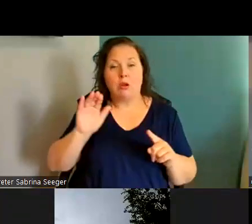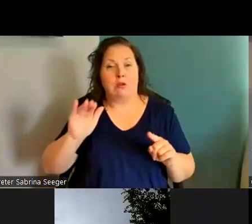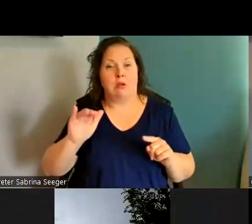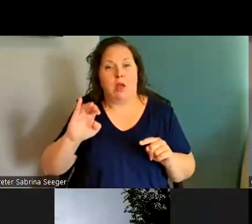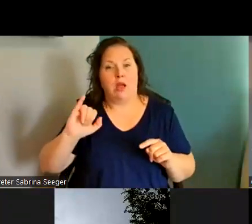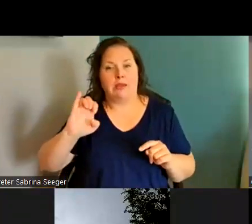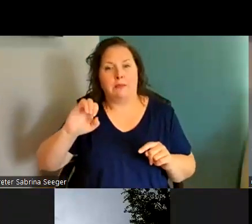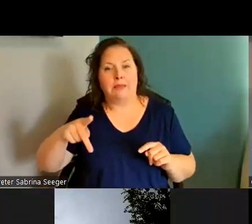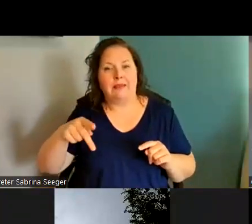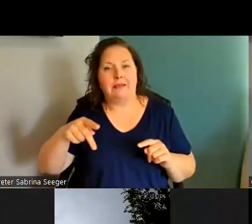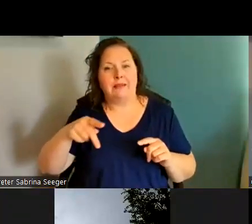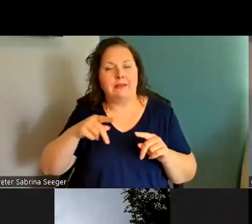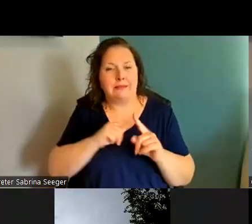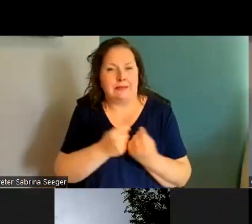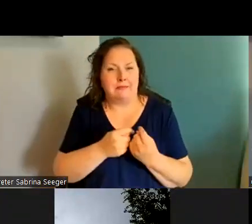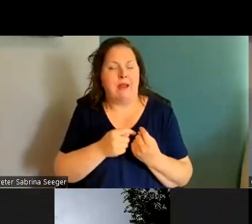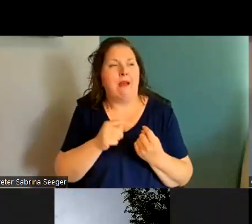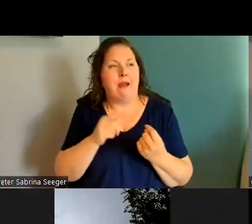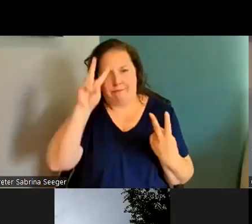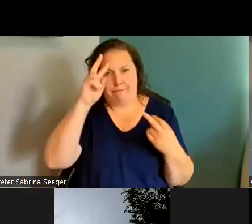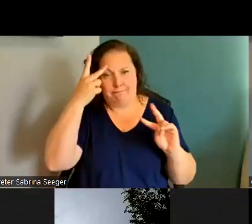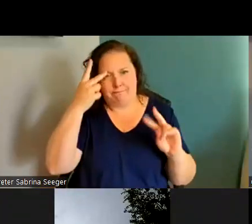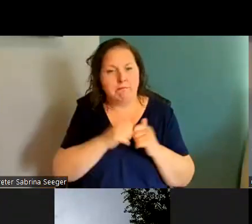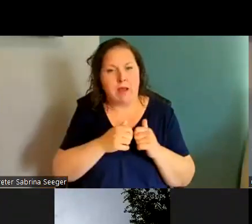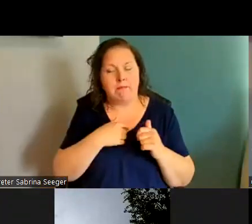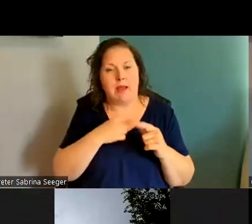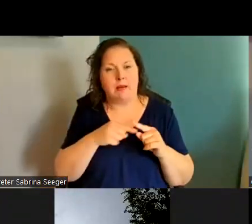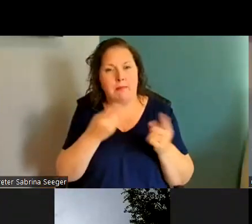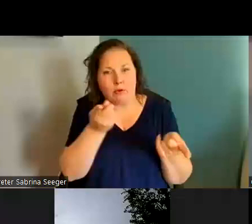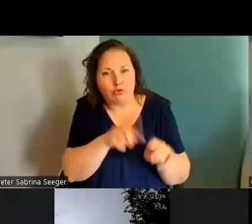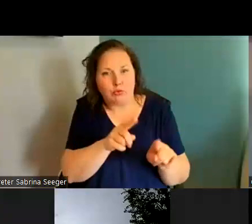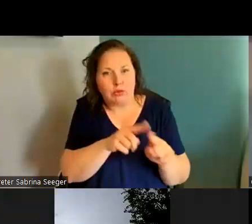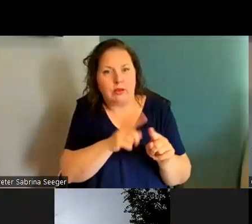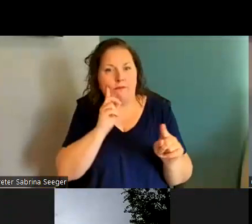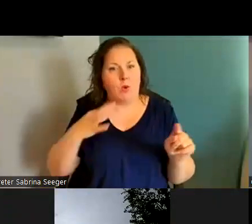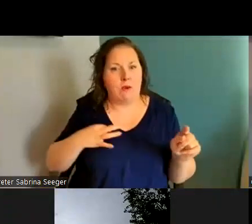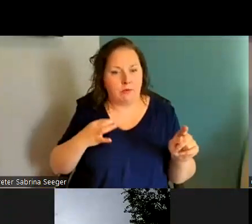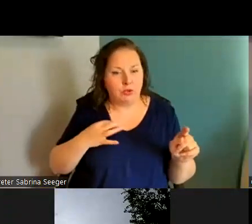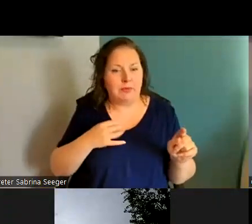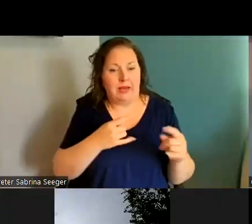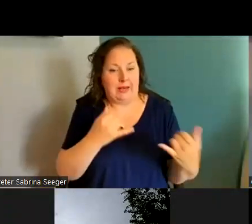say I've reconsidered my decision on agreeing to the eligibility and at this time, I'd like to put